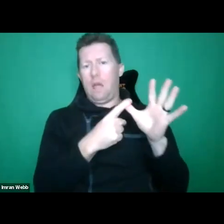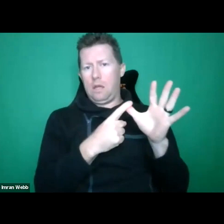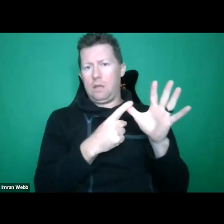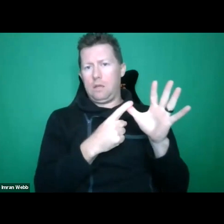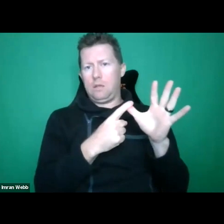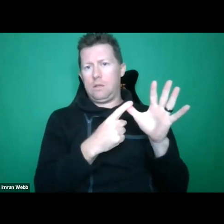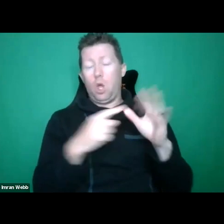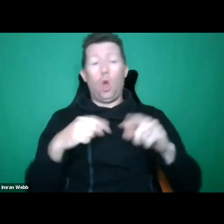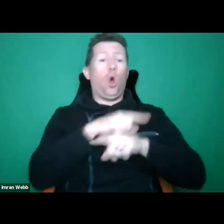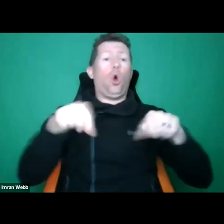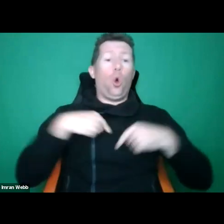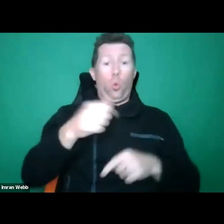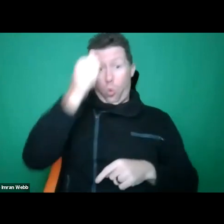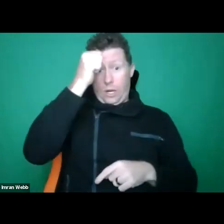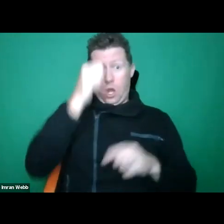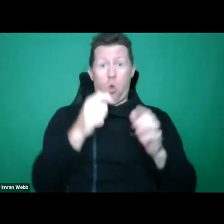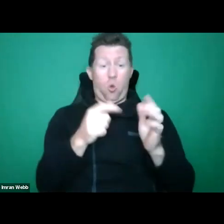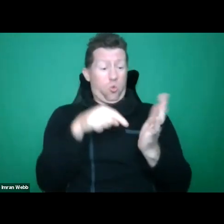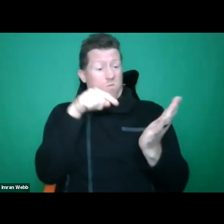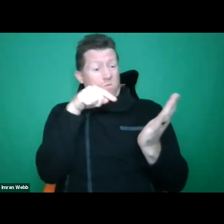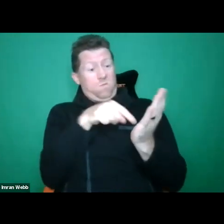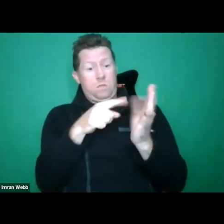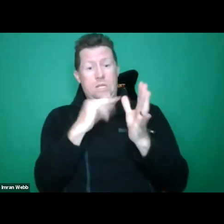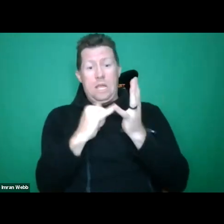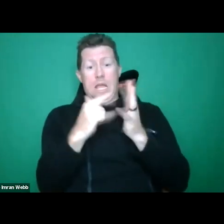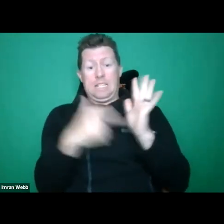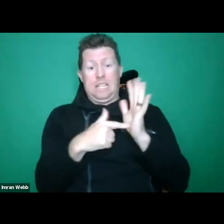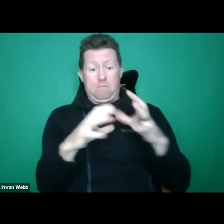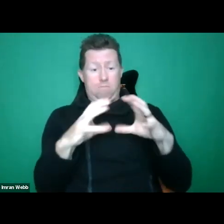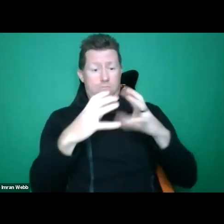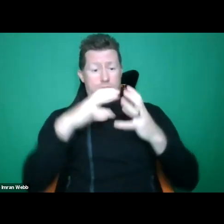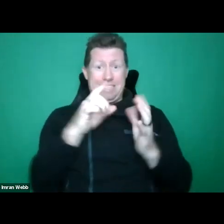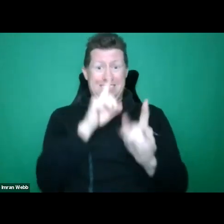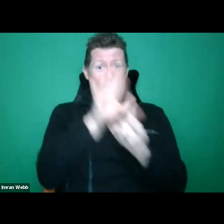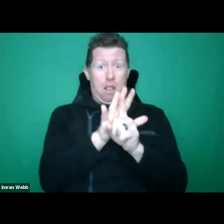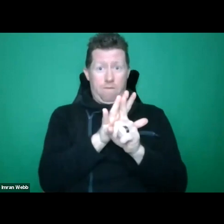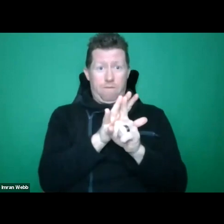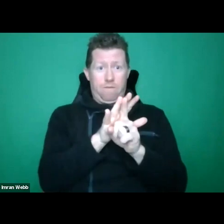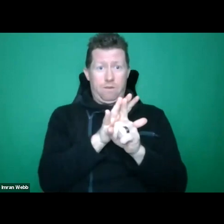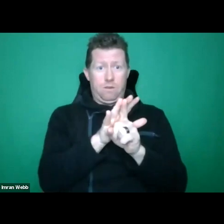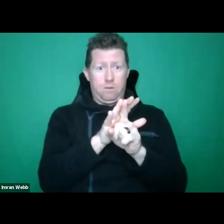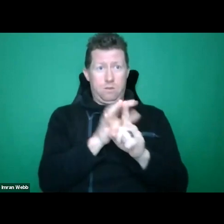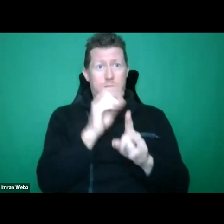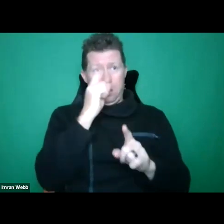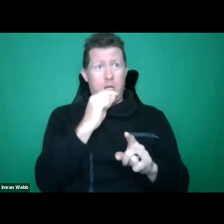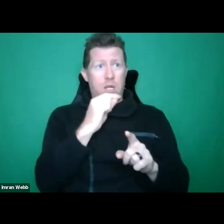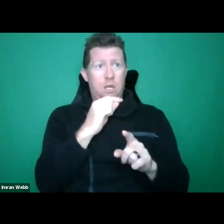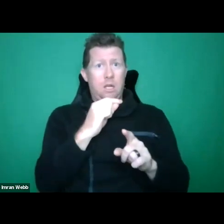We know that the asset itself can make can make visible